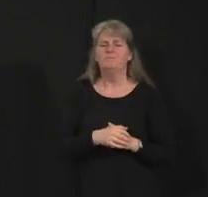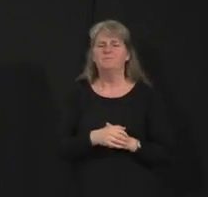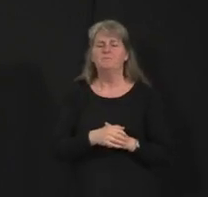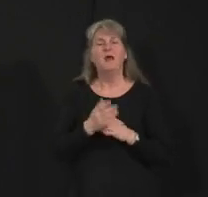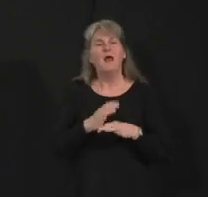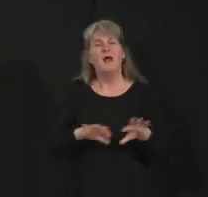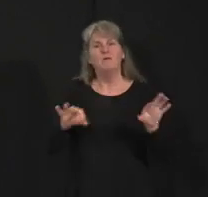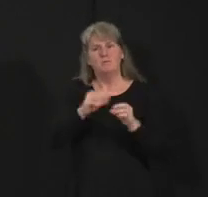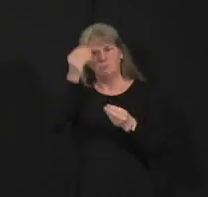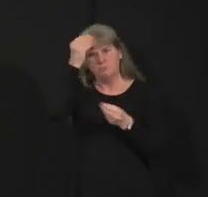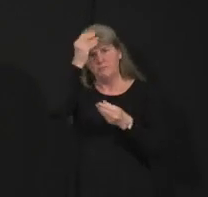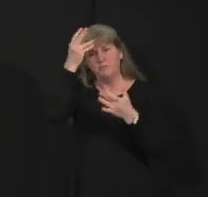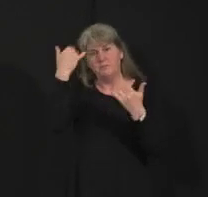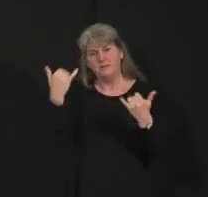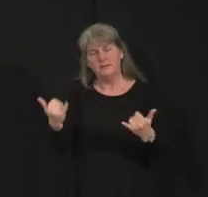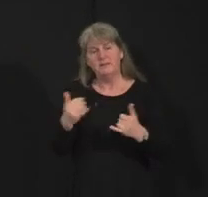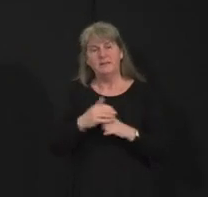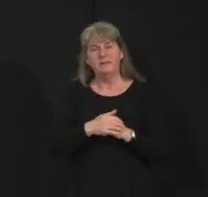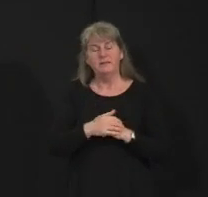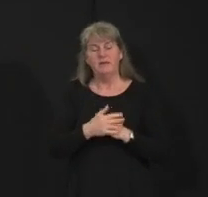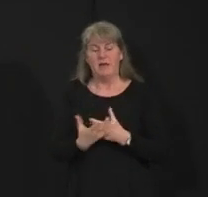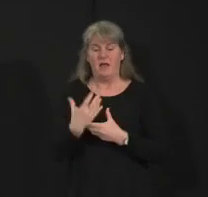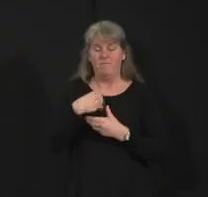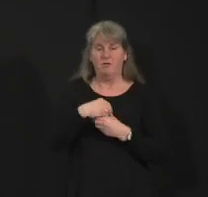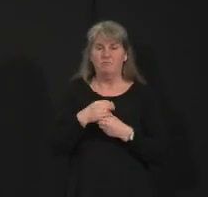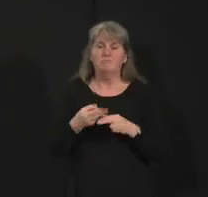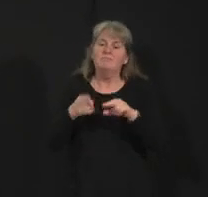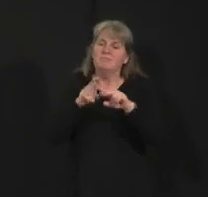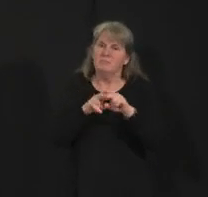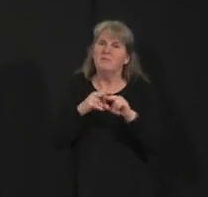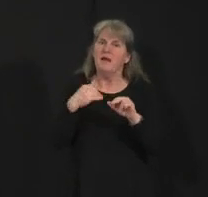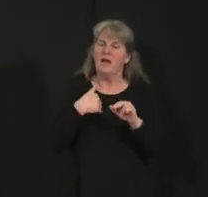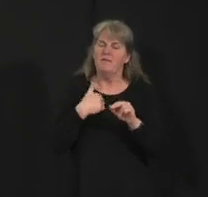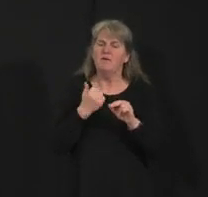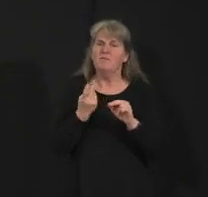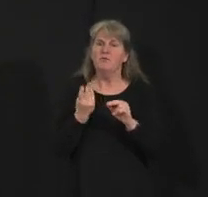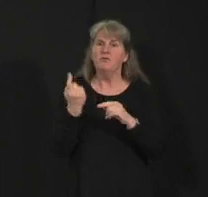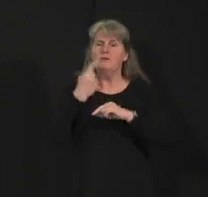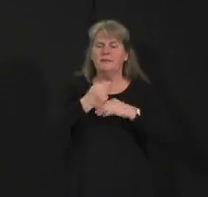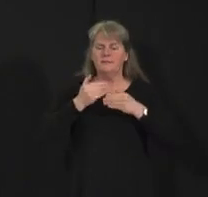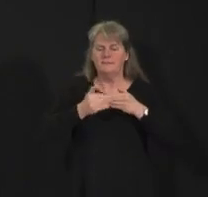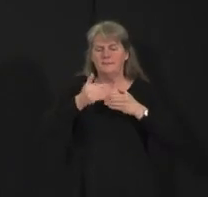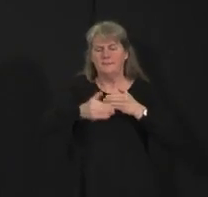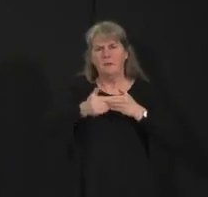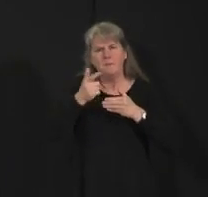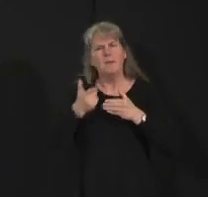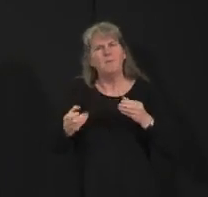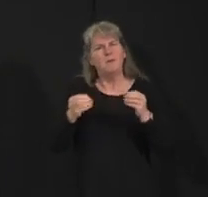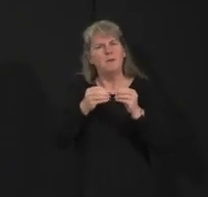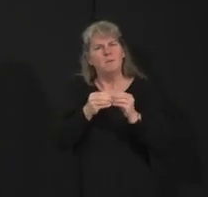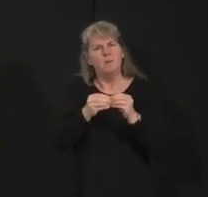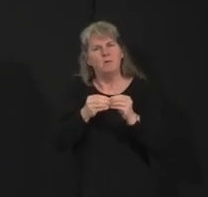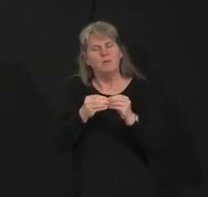updates for today. This does involve new numbers and over the next few days, we may see additional associated